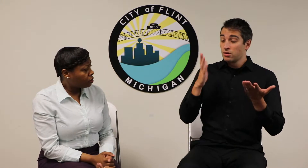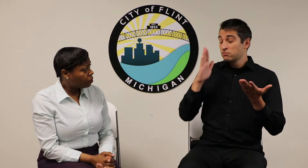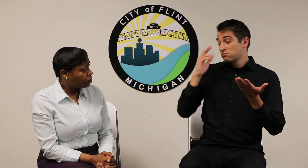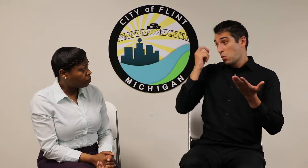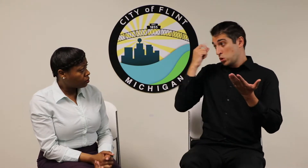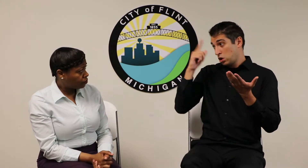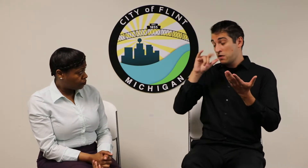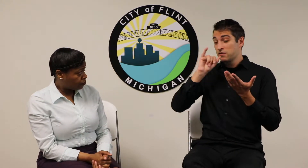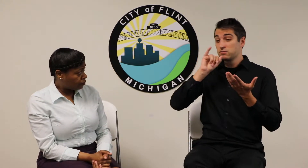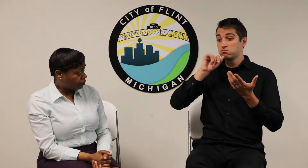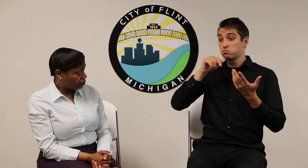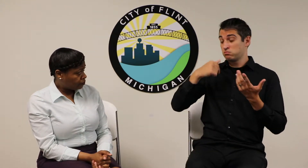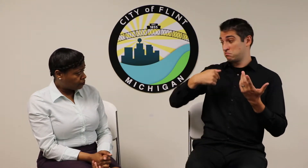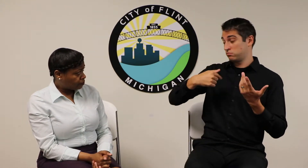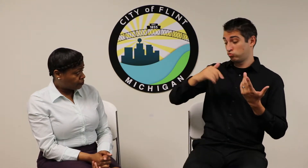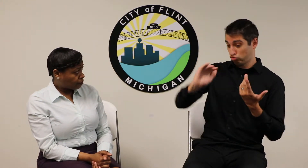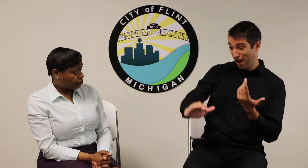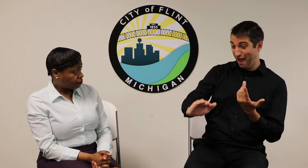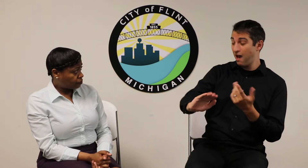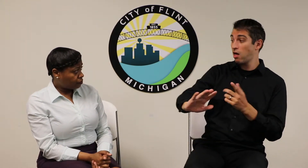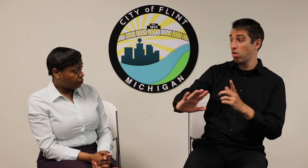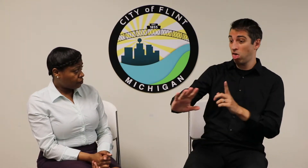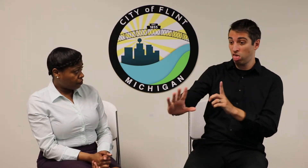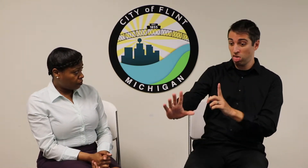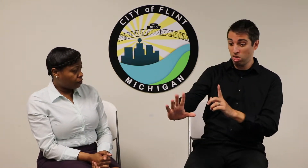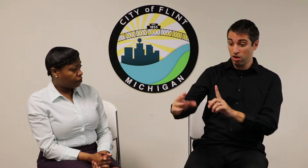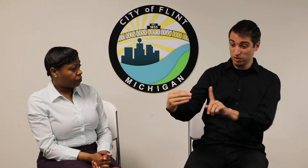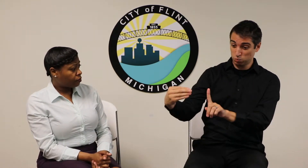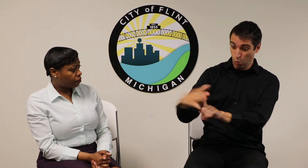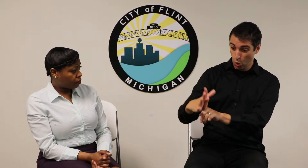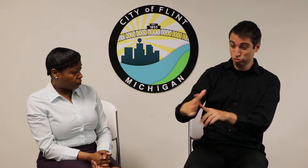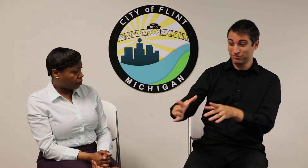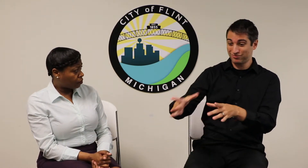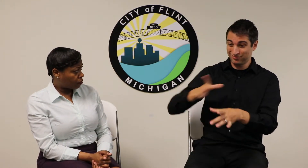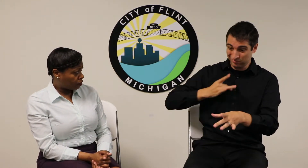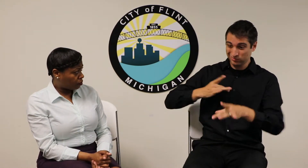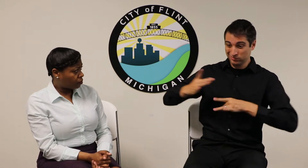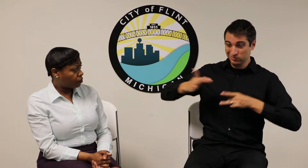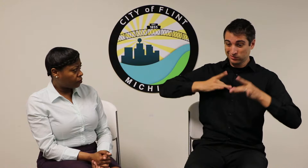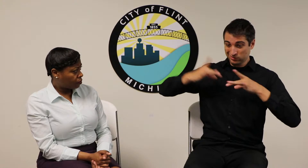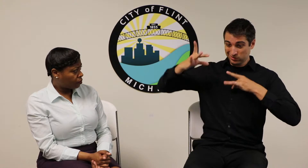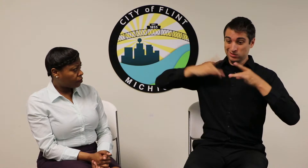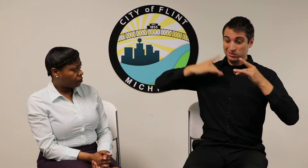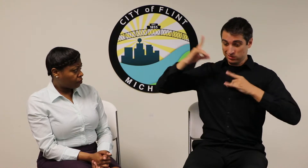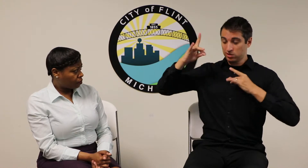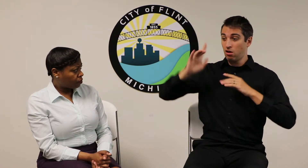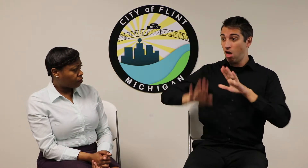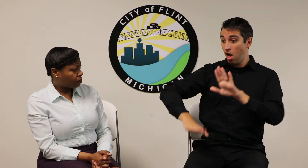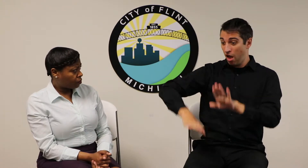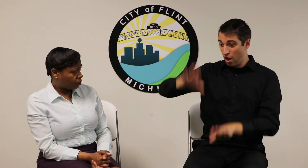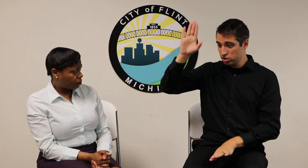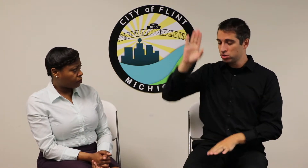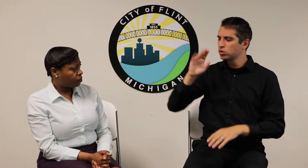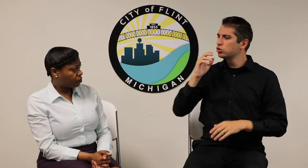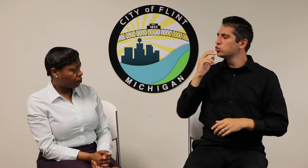Well see if you've been exposed to lead as a child and through your life led does show up in the blood but once the level goes